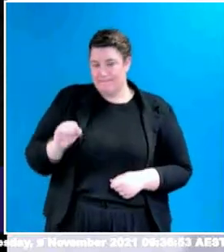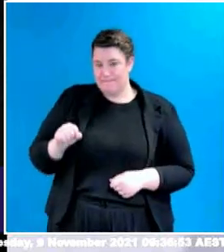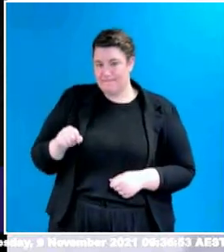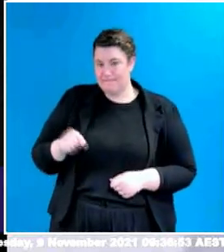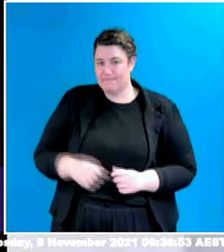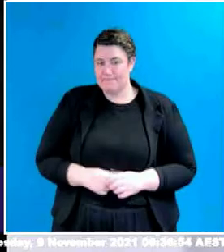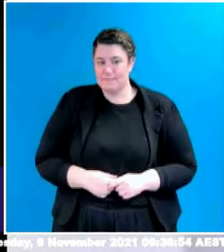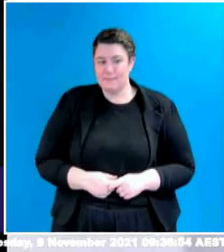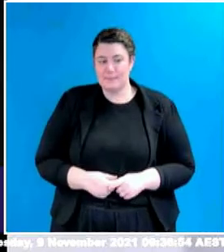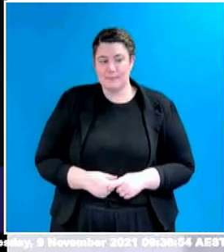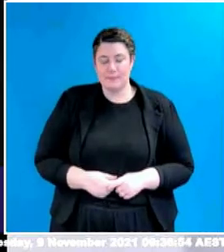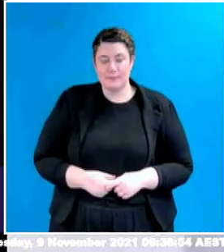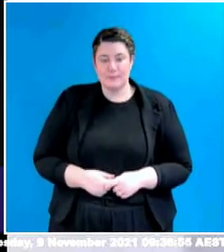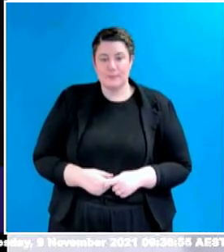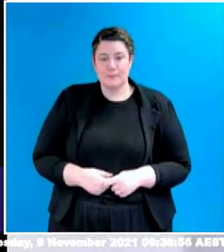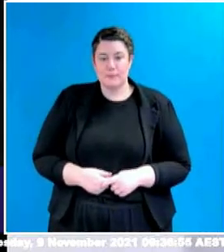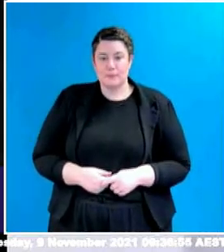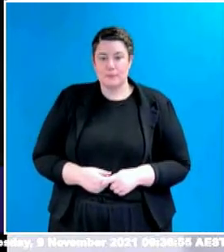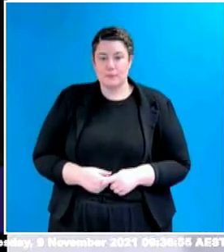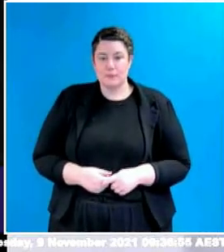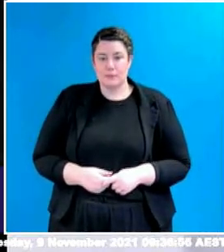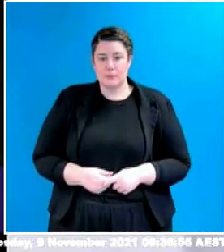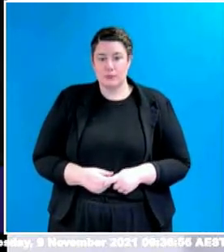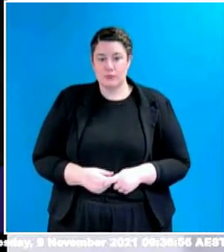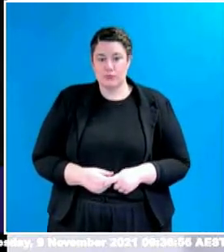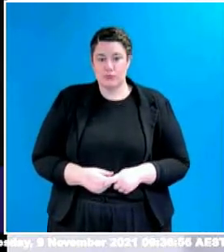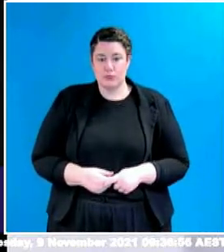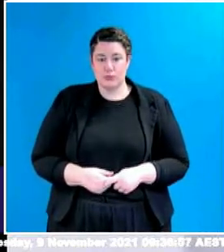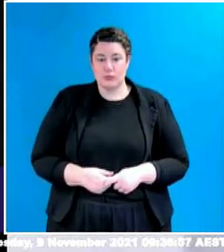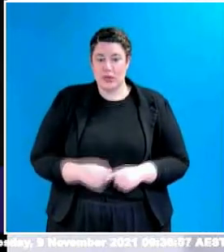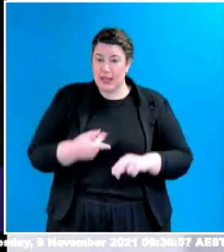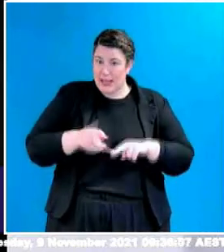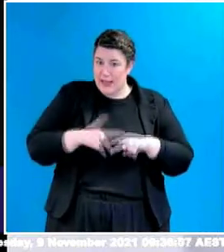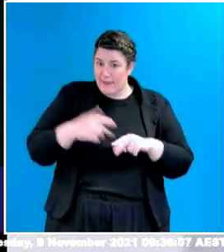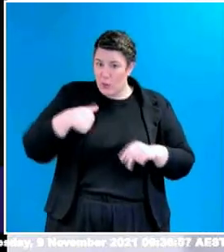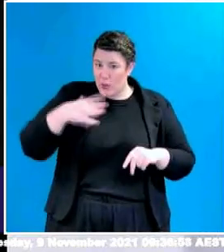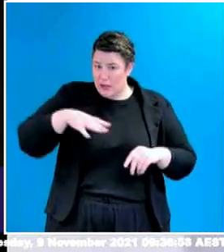Would it be fair to say that if we need to know anything about the